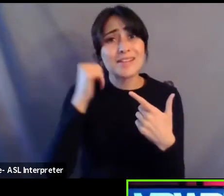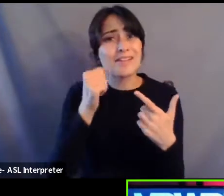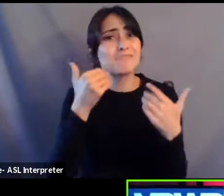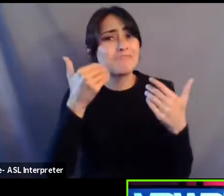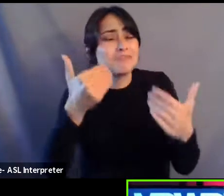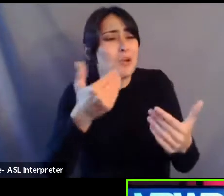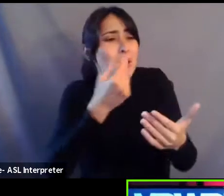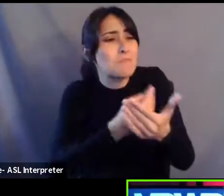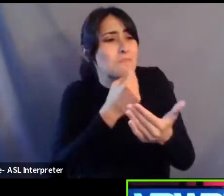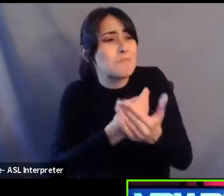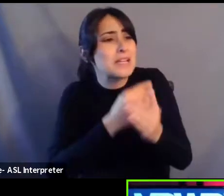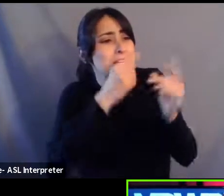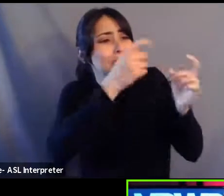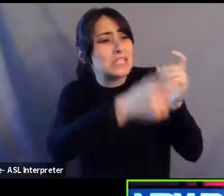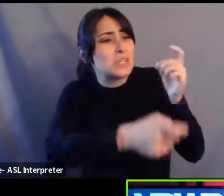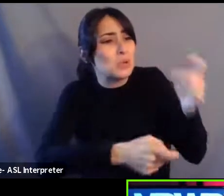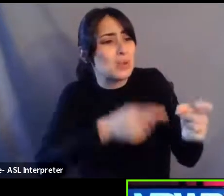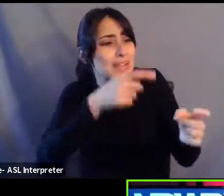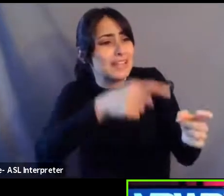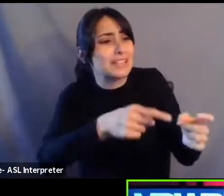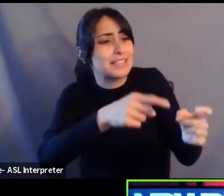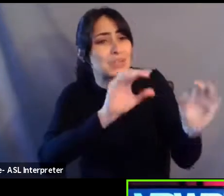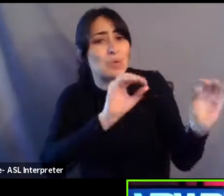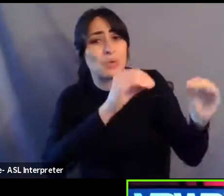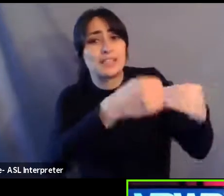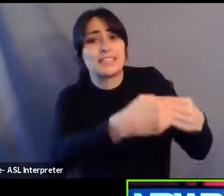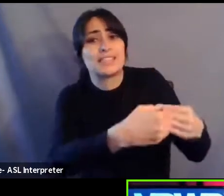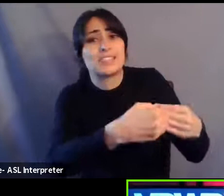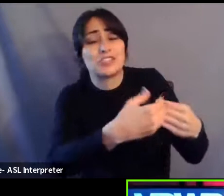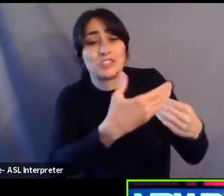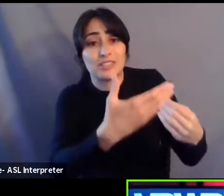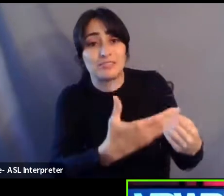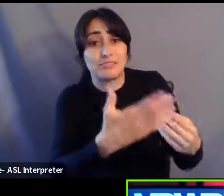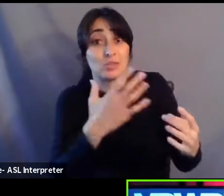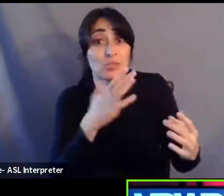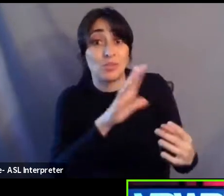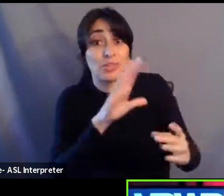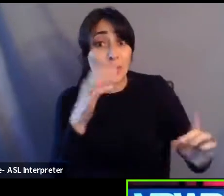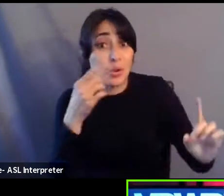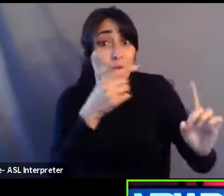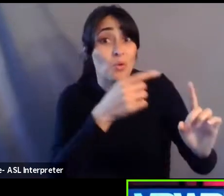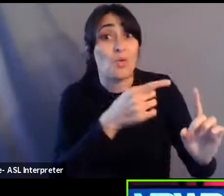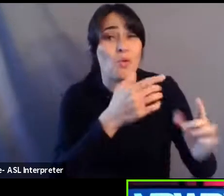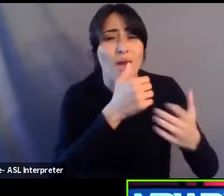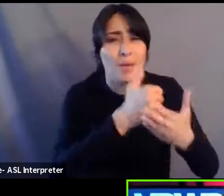this organization that's helping Black or Hispanic people or whatever it is that are in poverty.